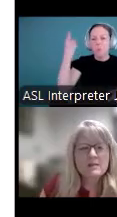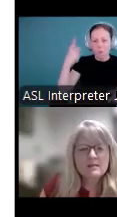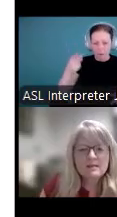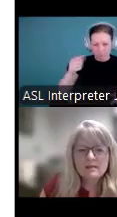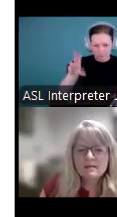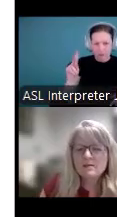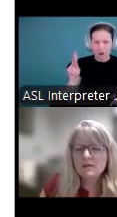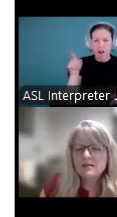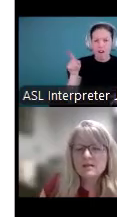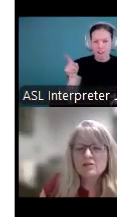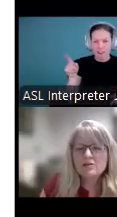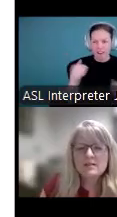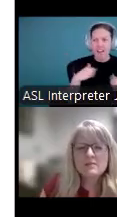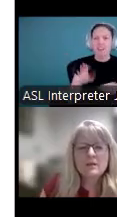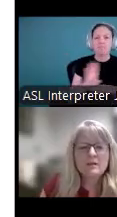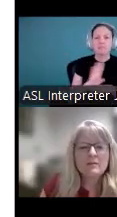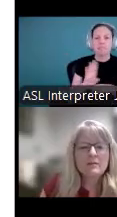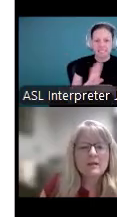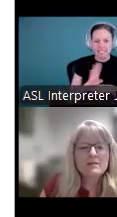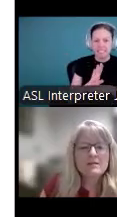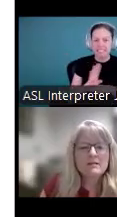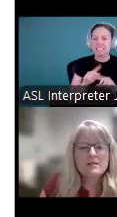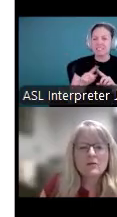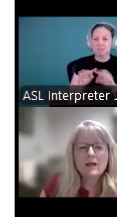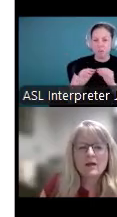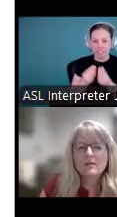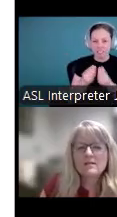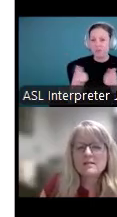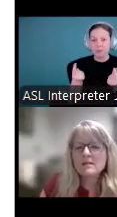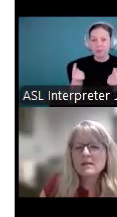businesses and organizations put the pumpkins, and so we always